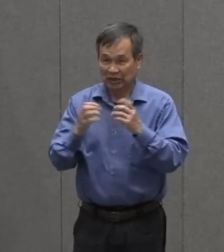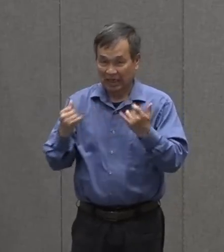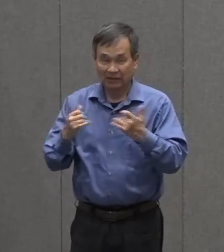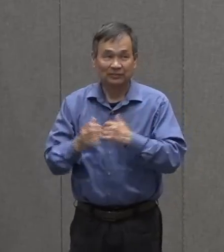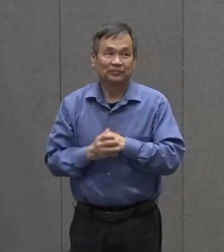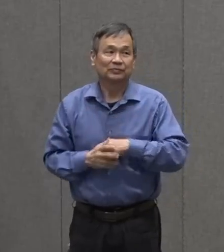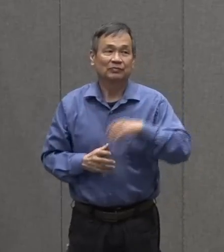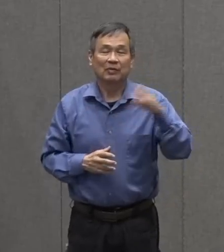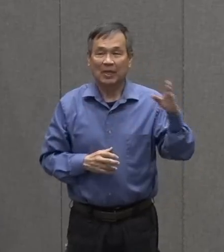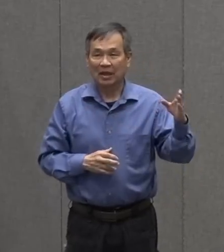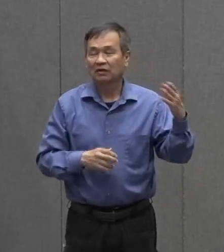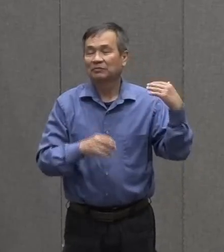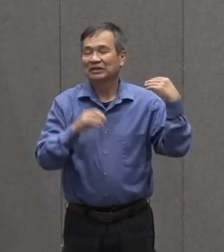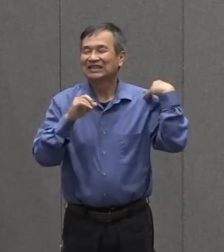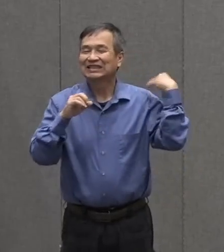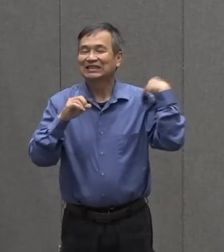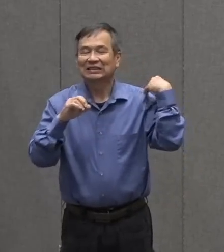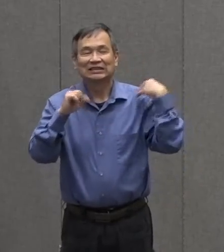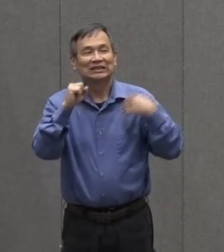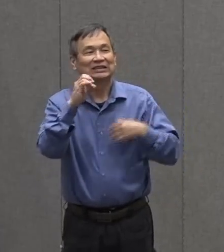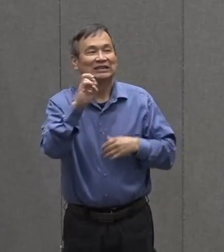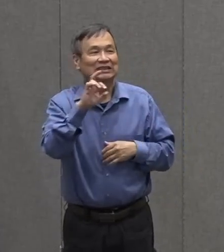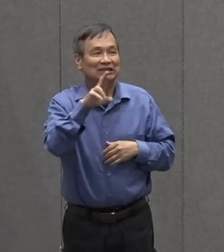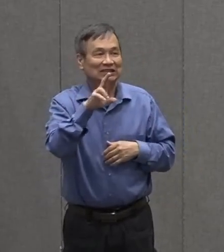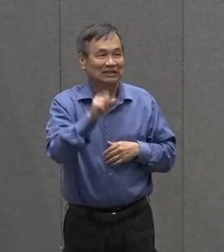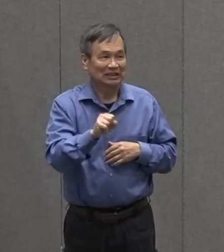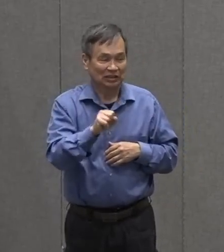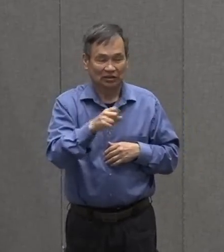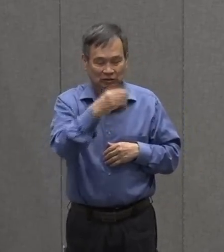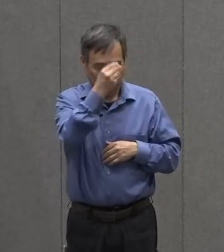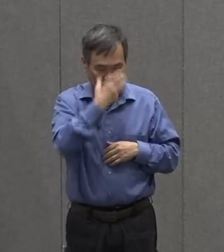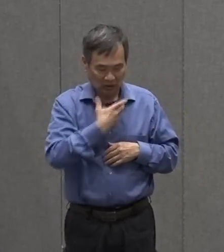reminded us of. So what are square numbers be?